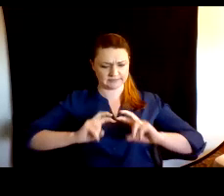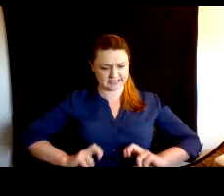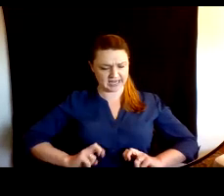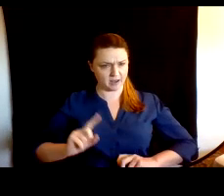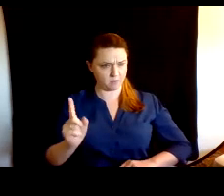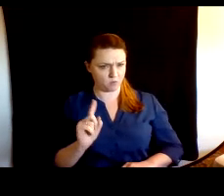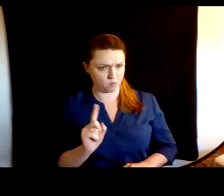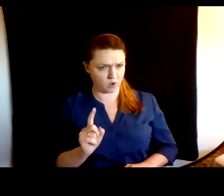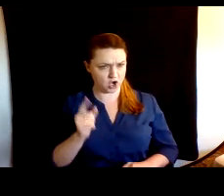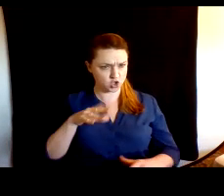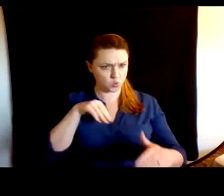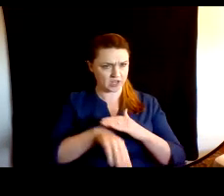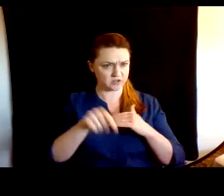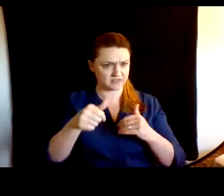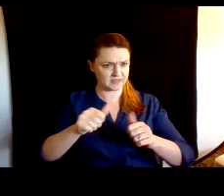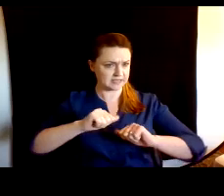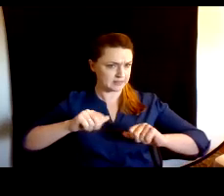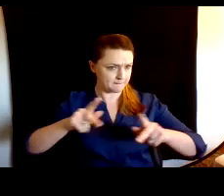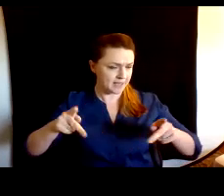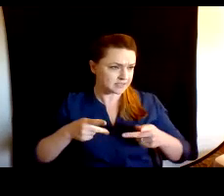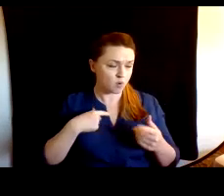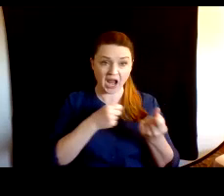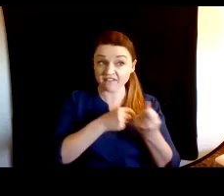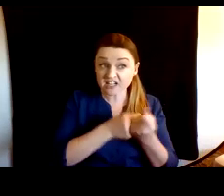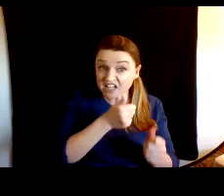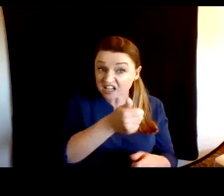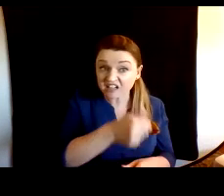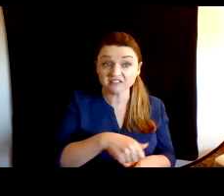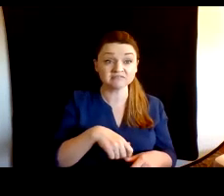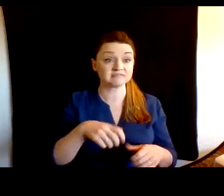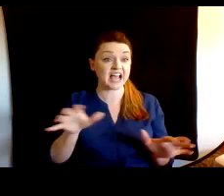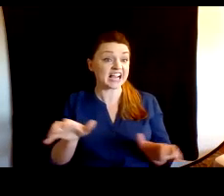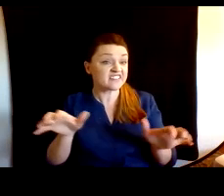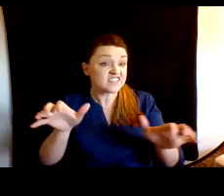Are you entering this space as an advocate, as an activist, as a provider, as a parent?